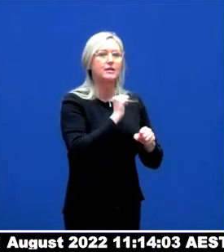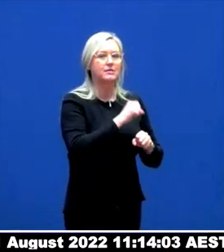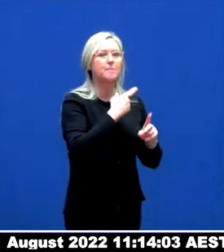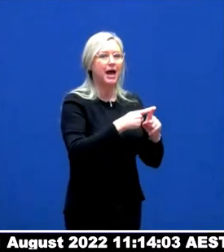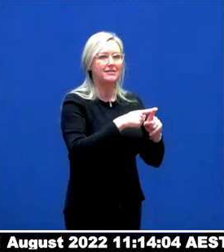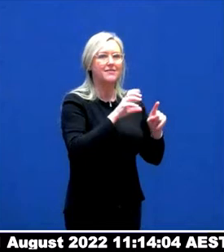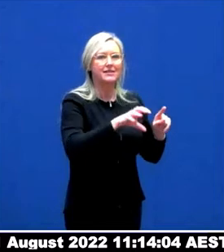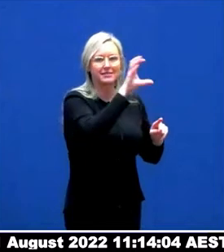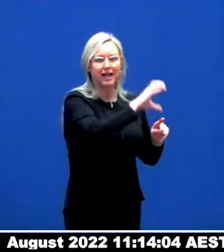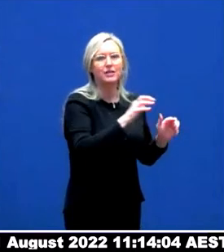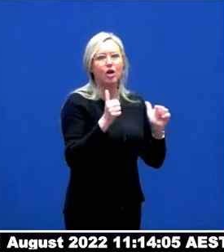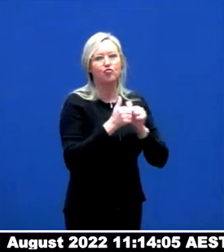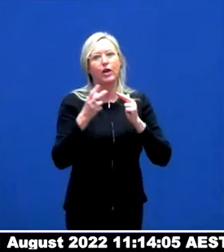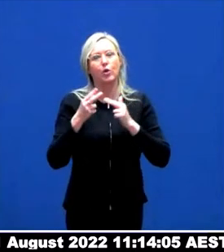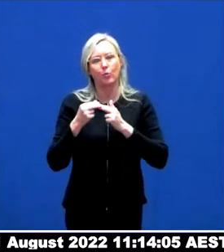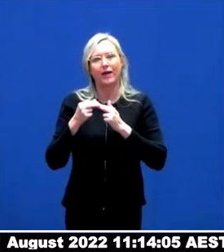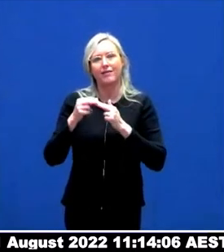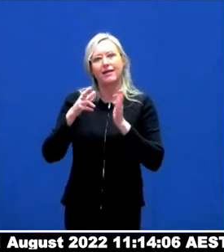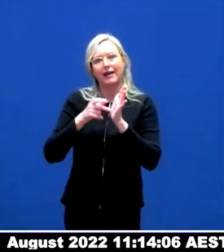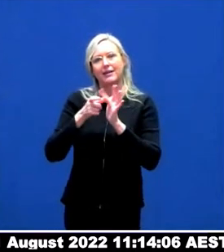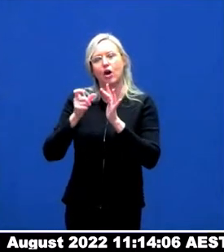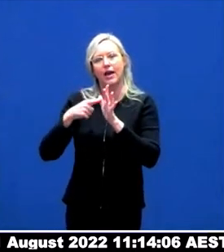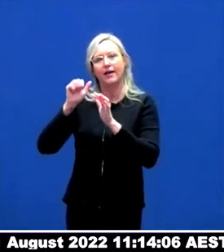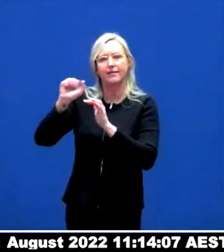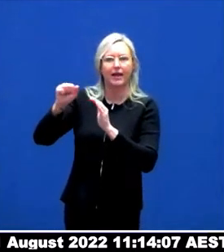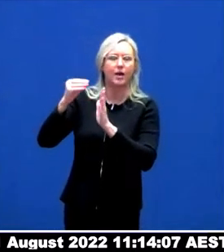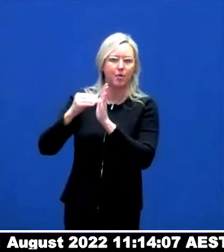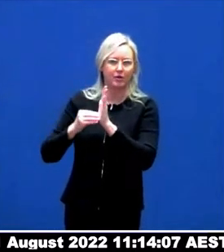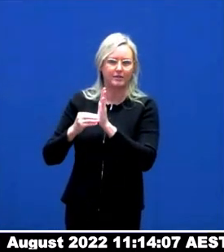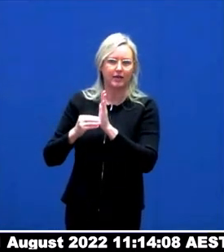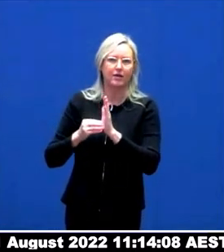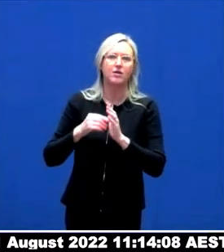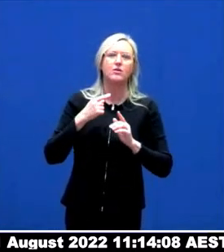The legislative framework, as you know, also includes, you know, particular responsibilities that the states do agree.